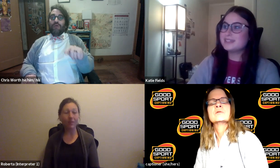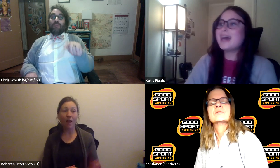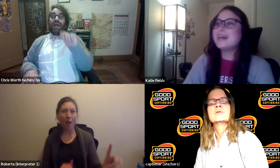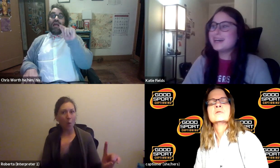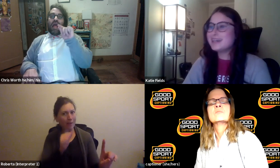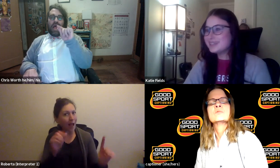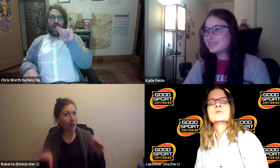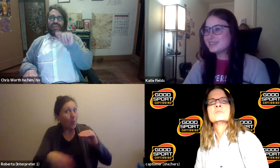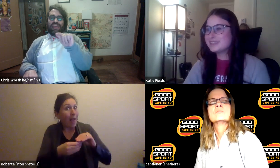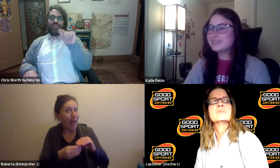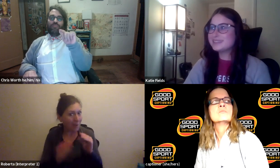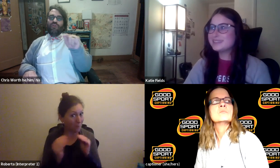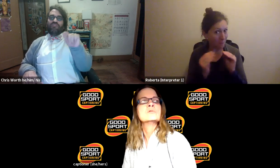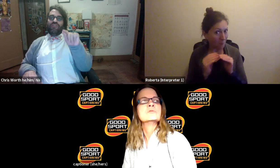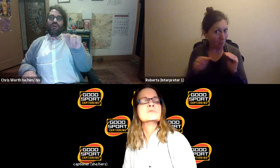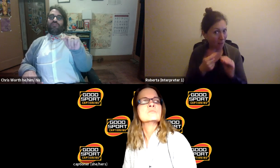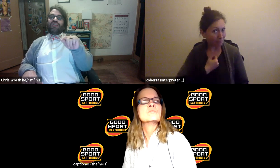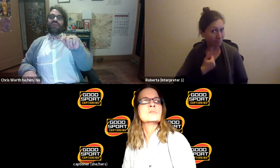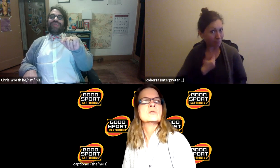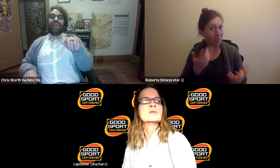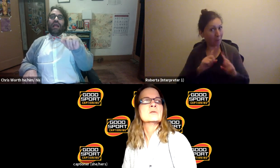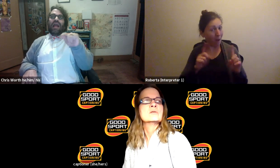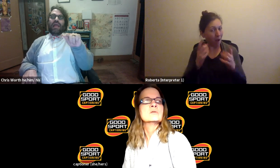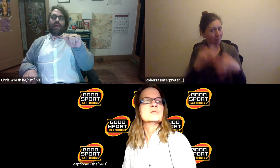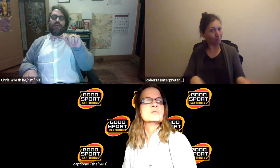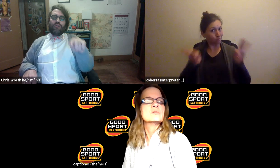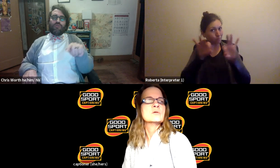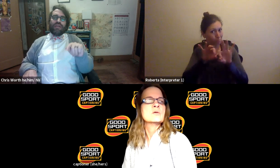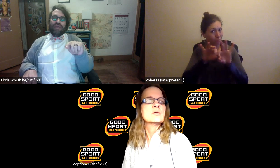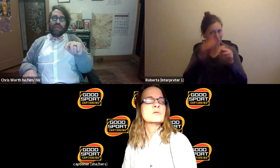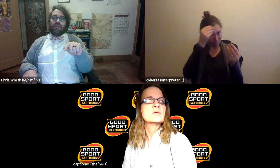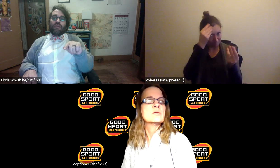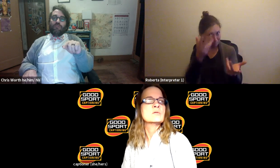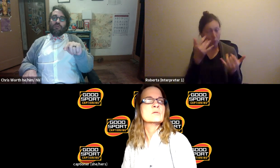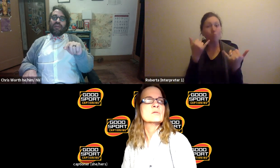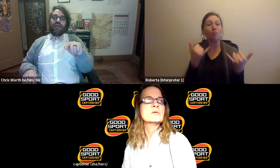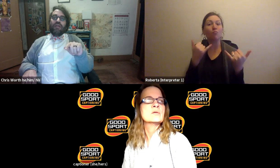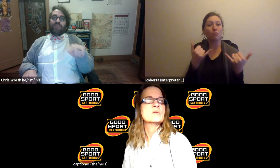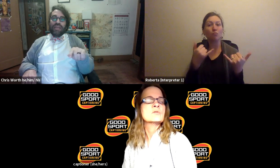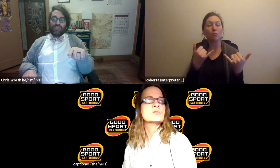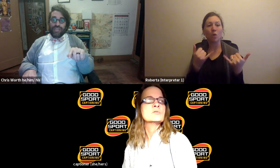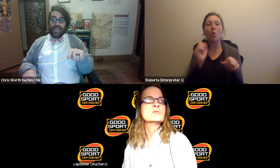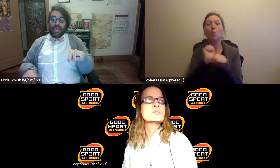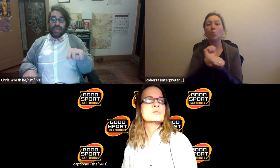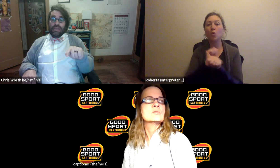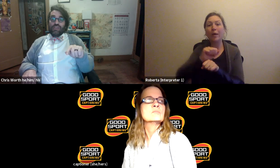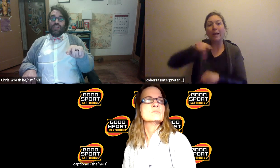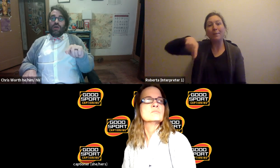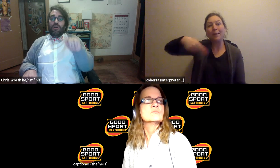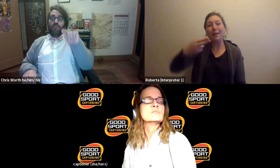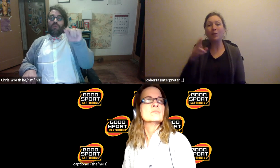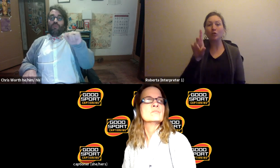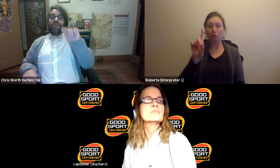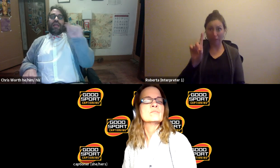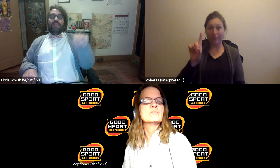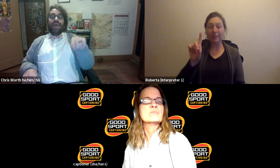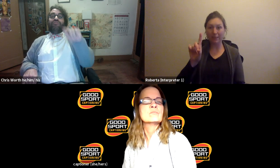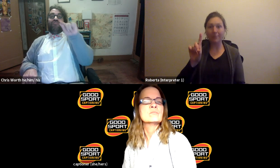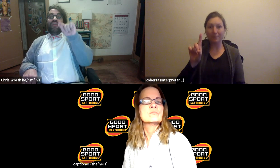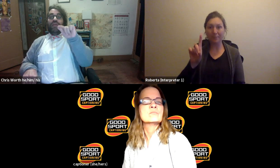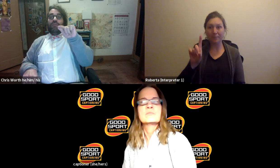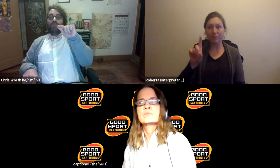but it's important to know that I am currently working on a Ph.D. in, masters and then will